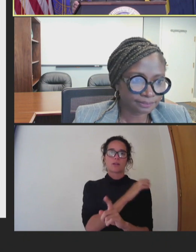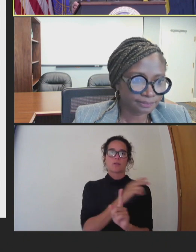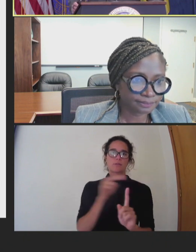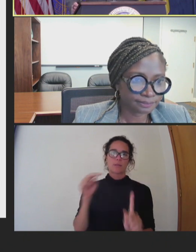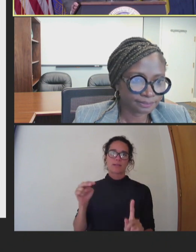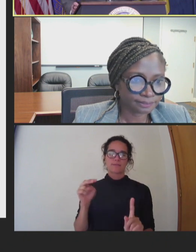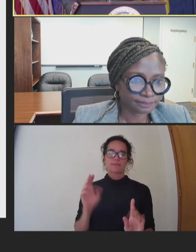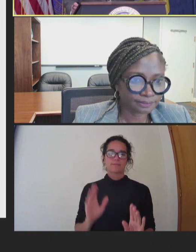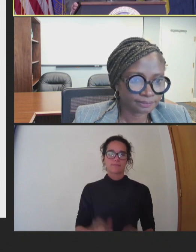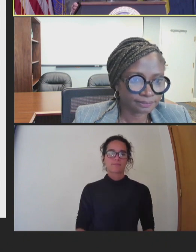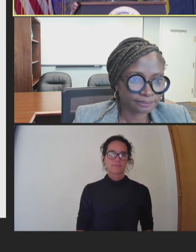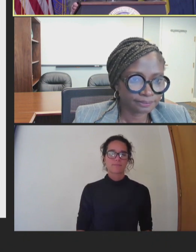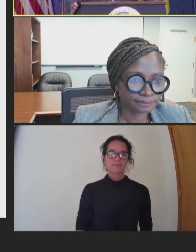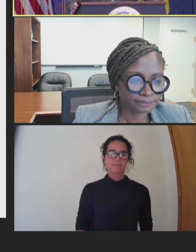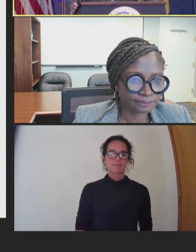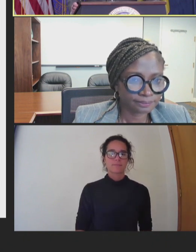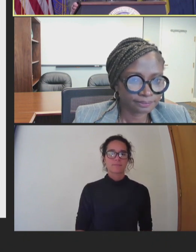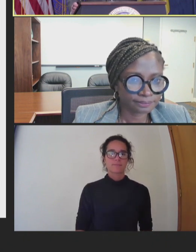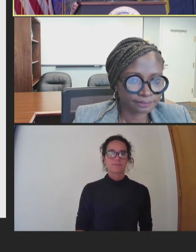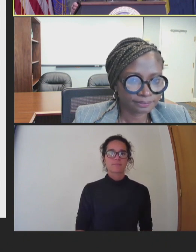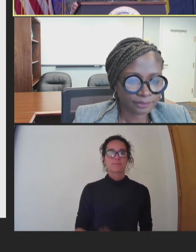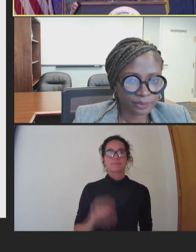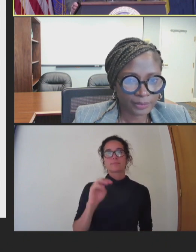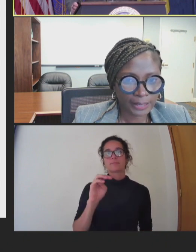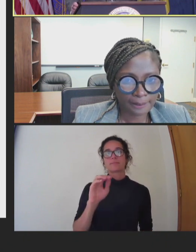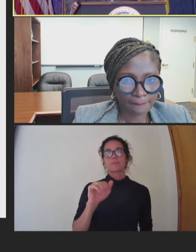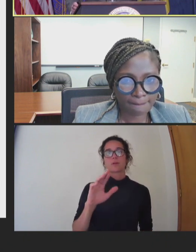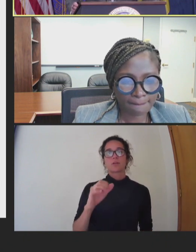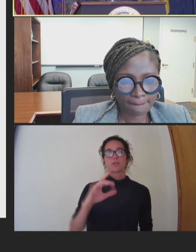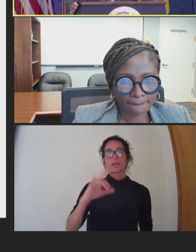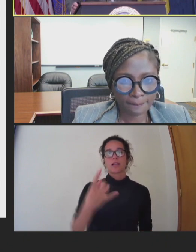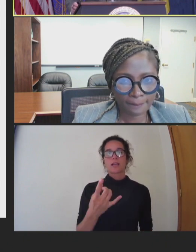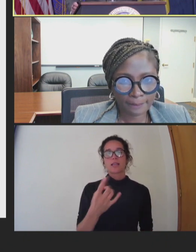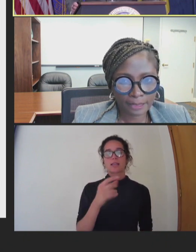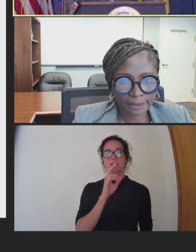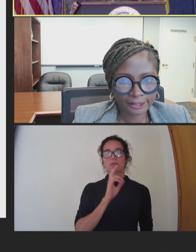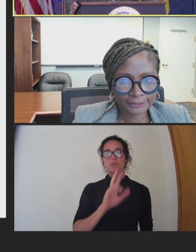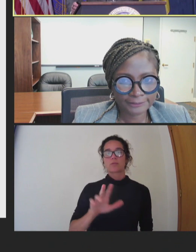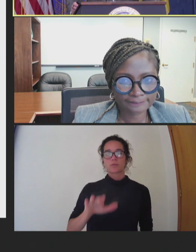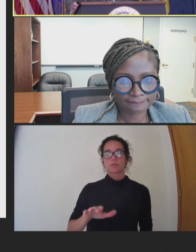So, on the 8th of March, a 3-year-old child presented to our pediatric emergency department